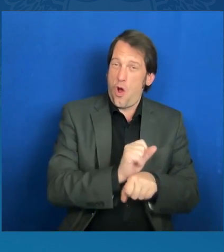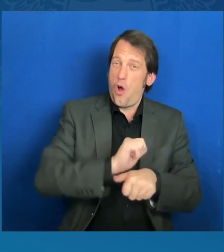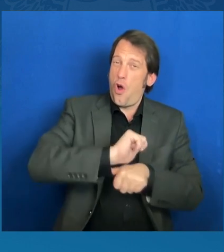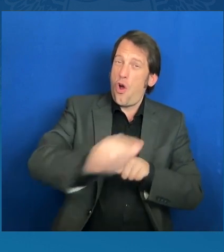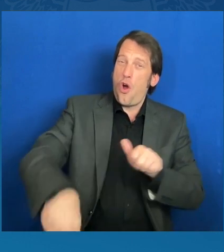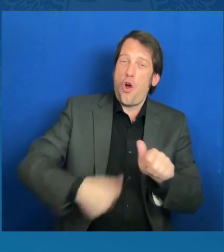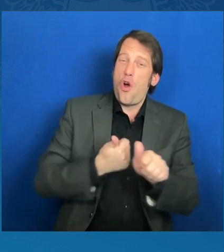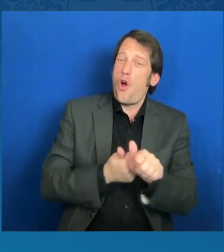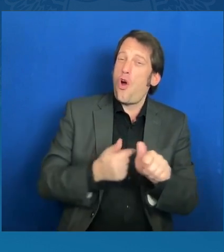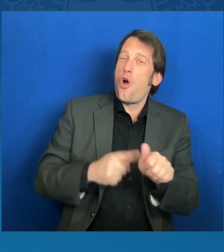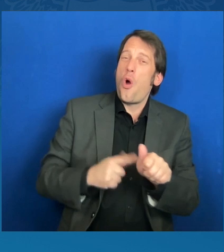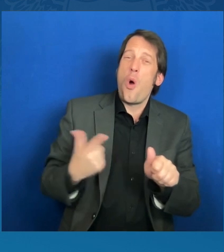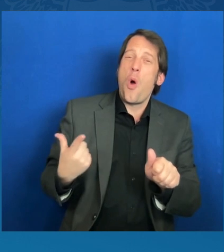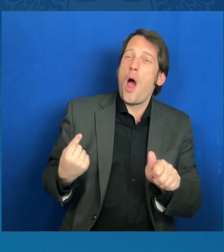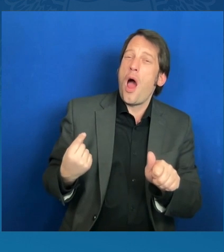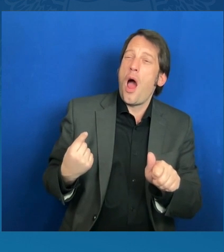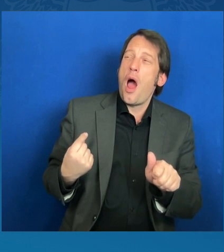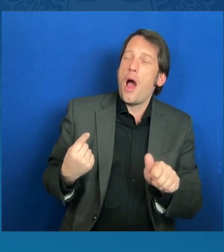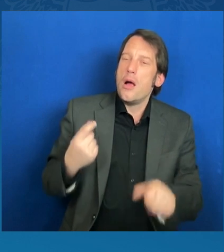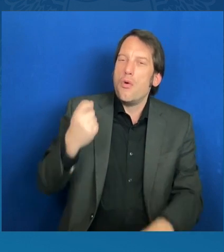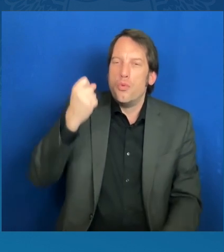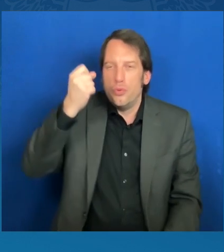I grew up with called self-determination.